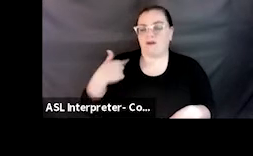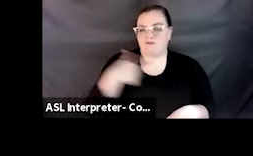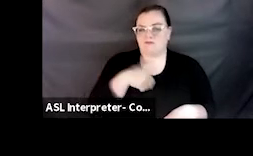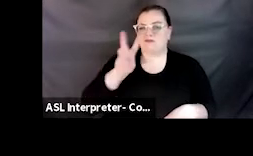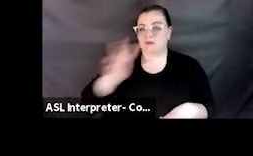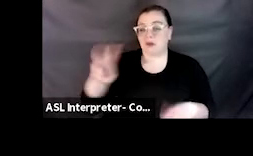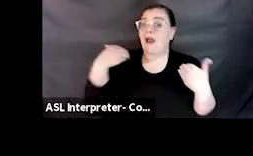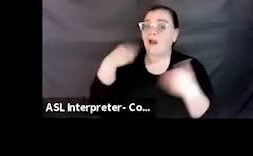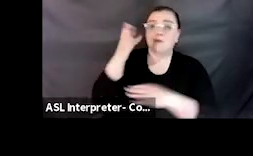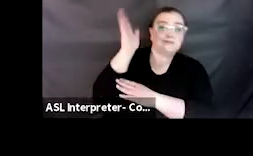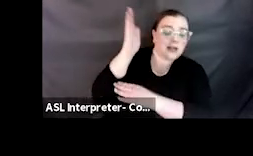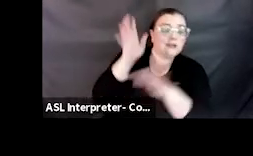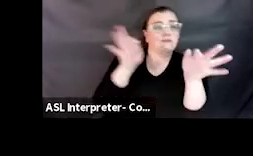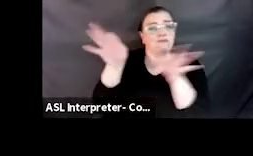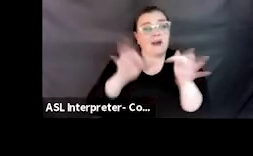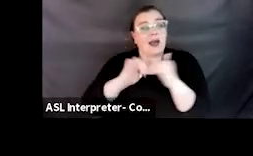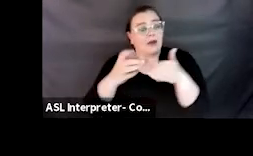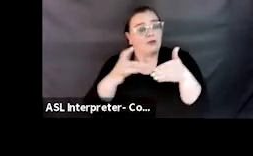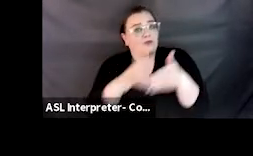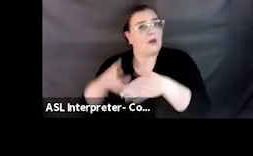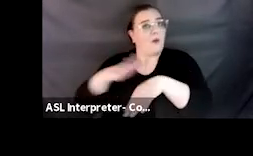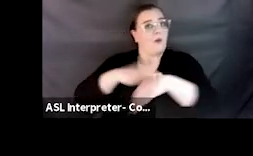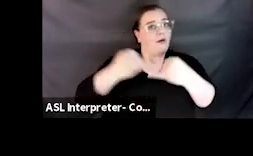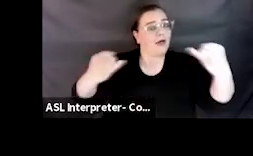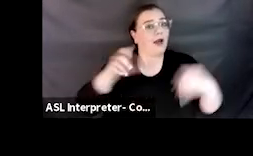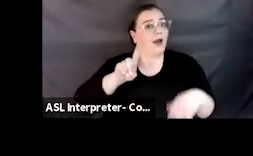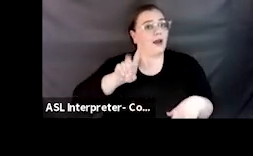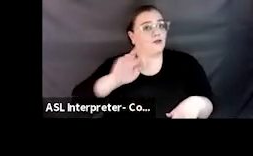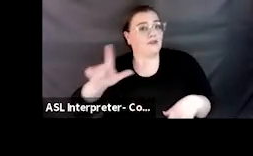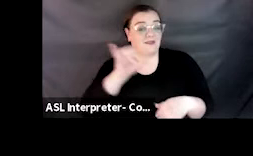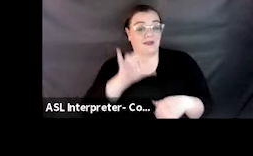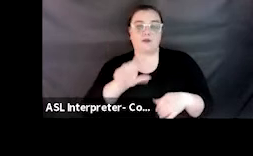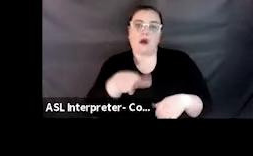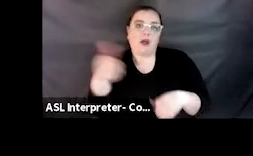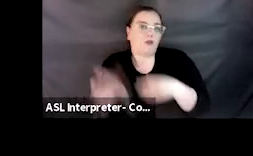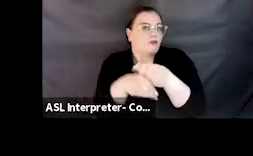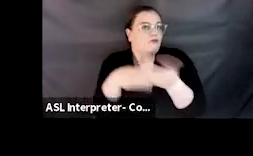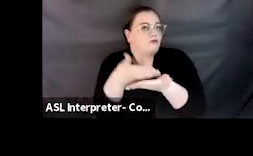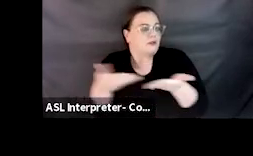Heidi Rosofsky: ShakeOut.org our website has presentations for leading online drills.